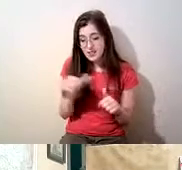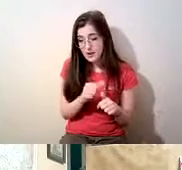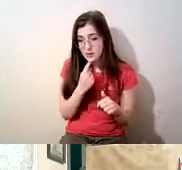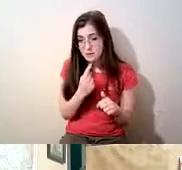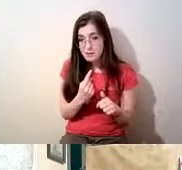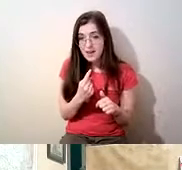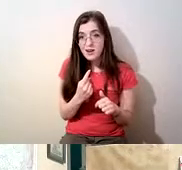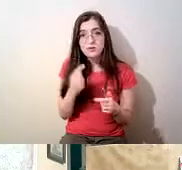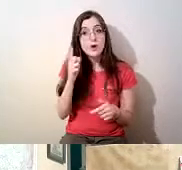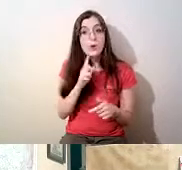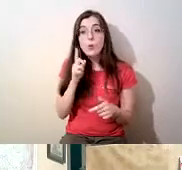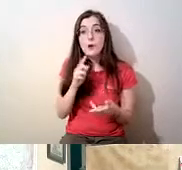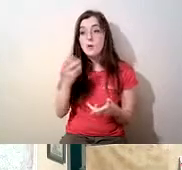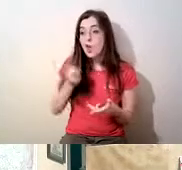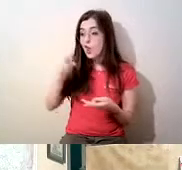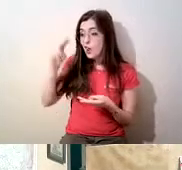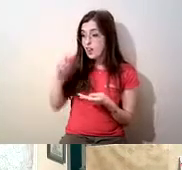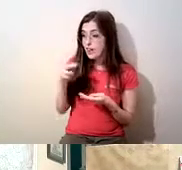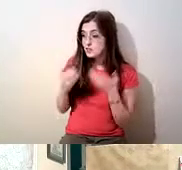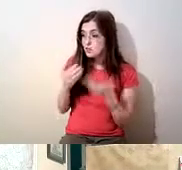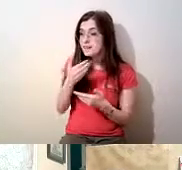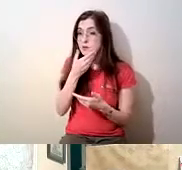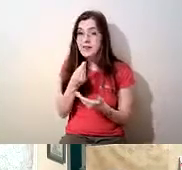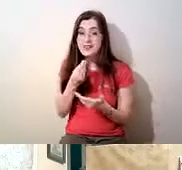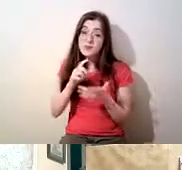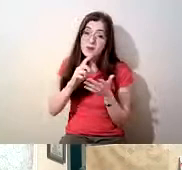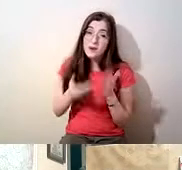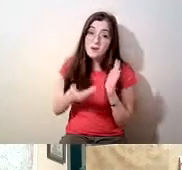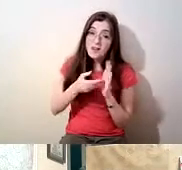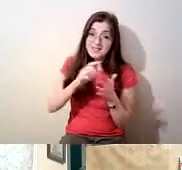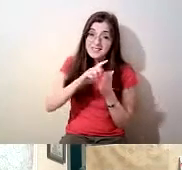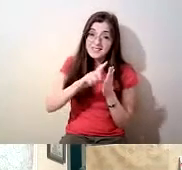and taking into account both the disability pay gap and the disability price tag it makes it even